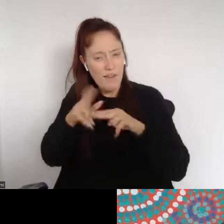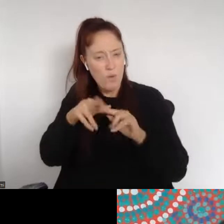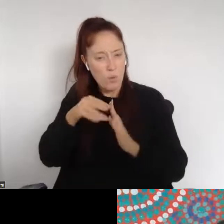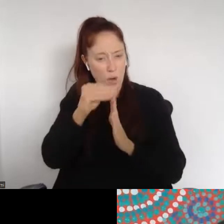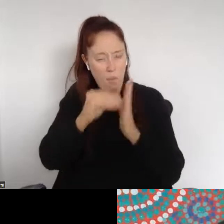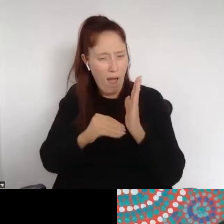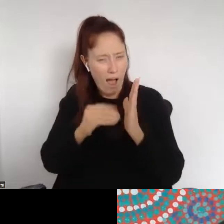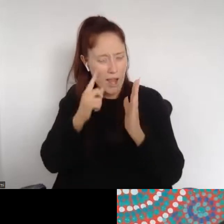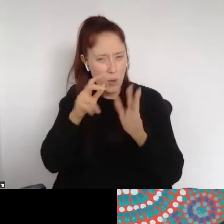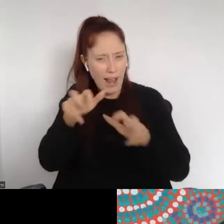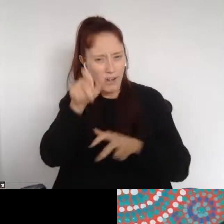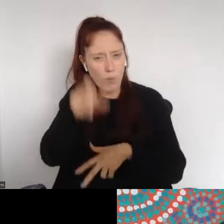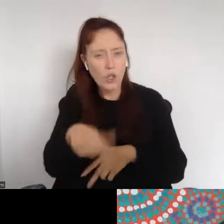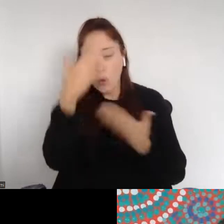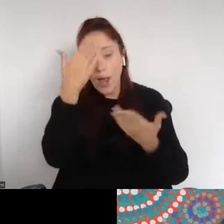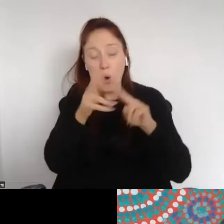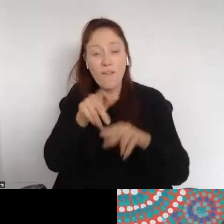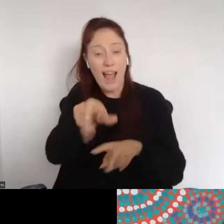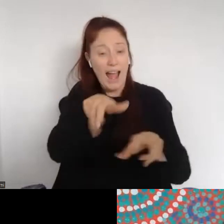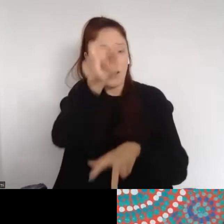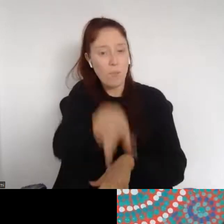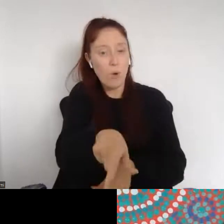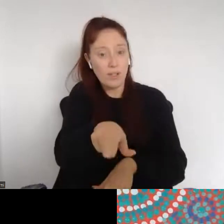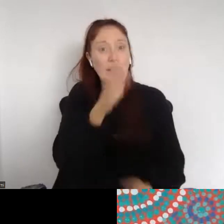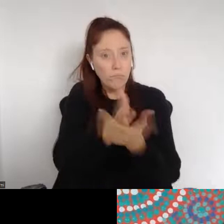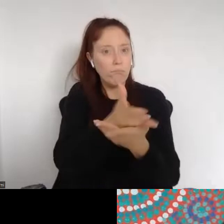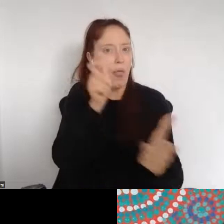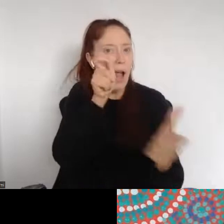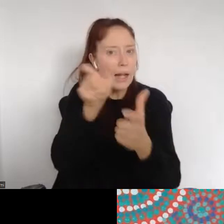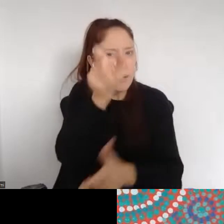know if that person, for example, might have been appointed as guardian, so it is a bit